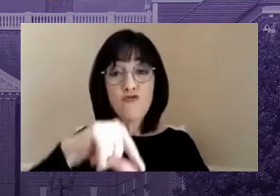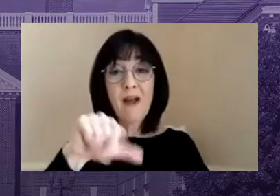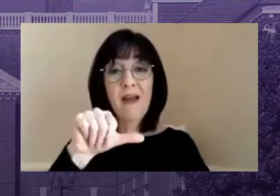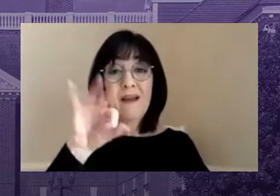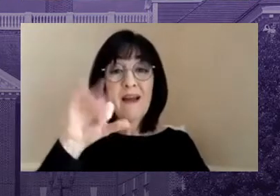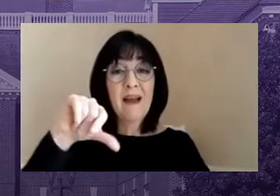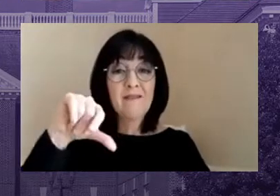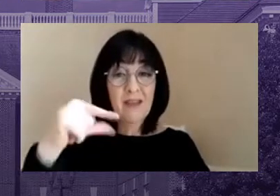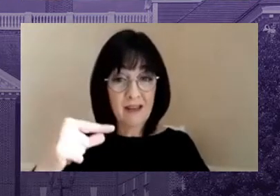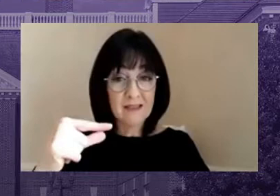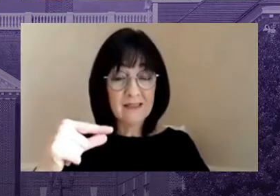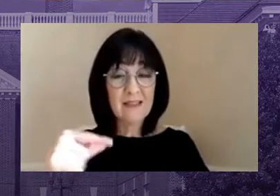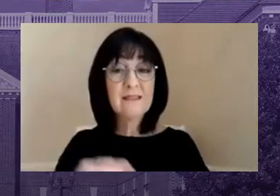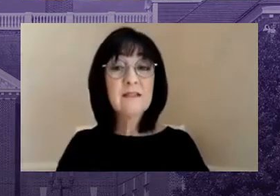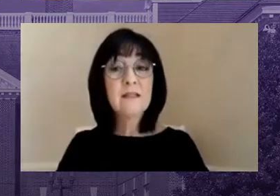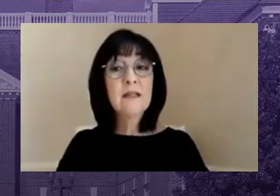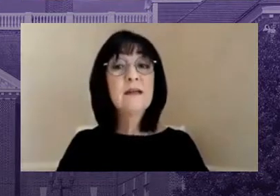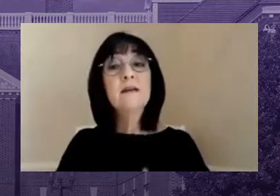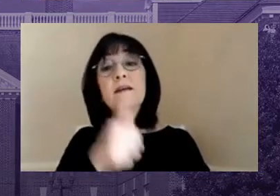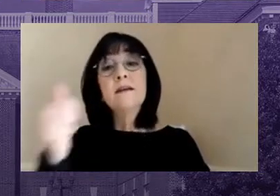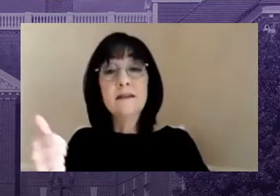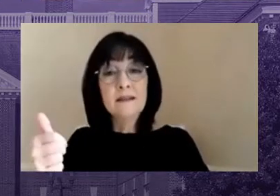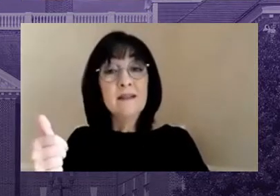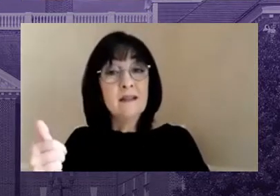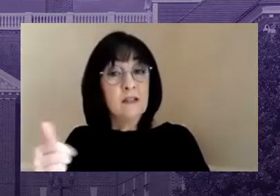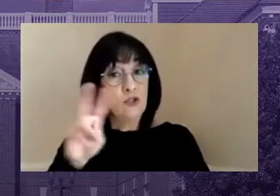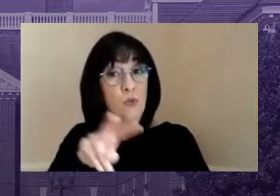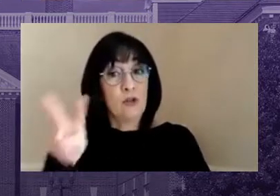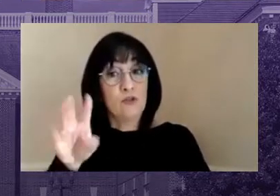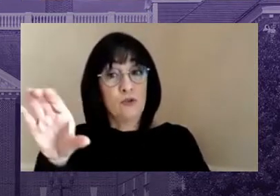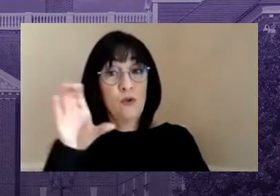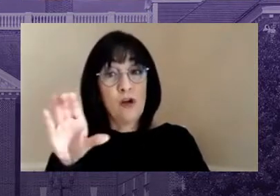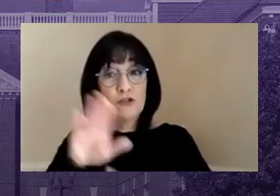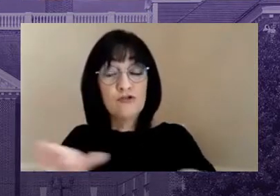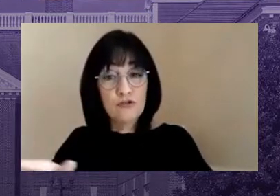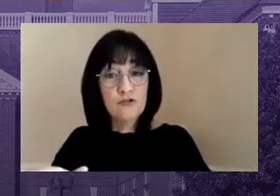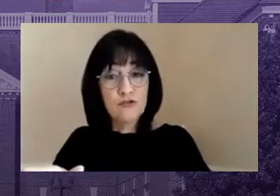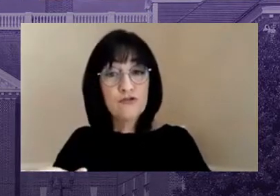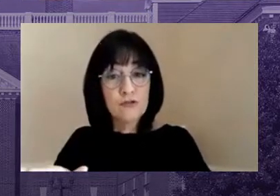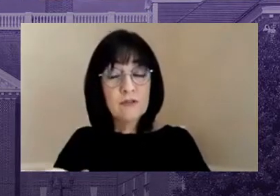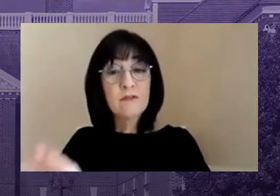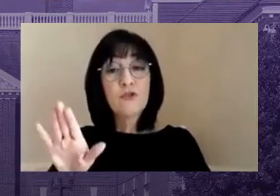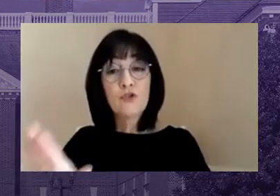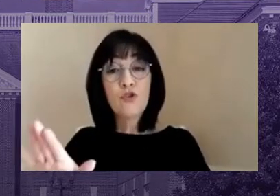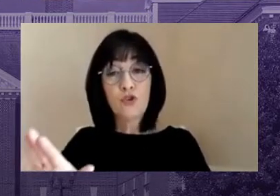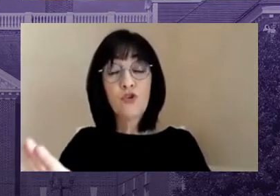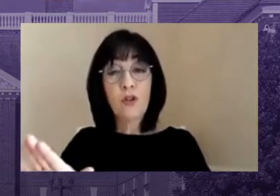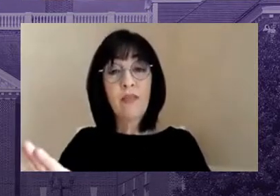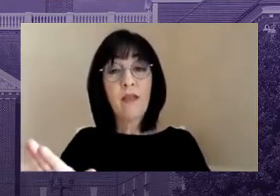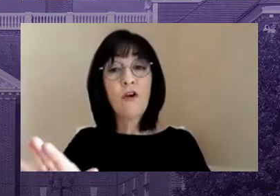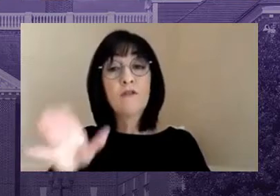parent wounded in action, and over 2200 children have lost a parent in these wars. These children